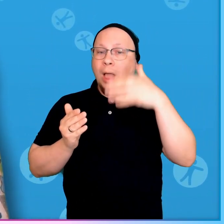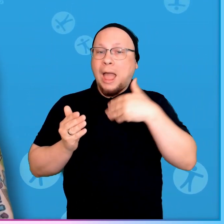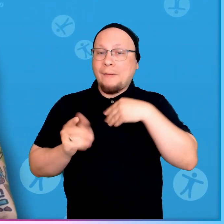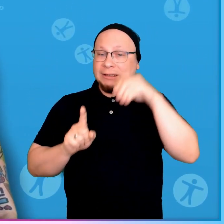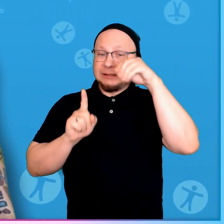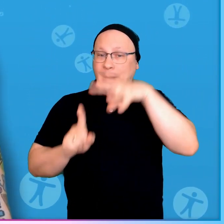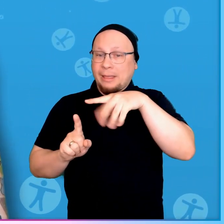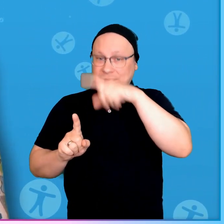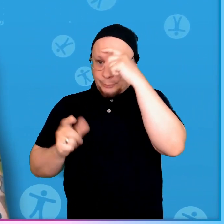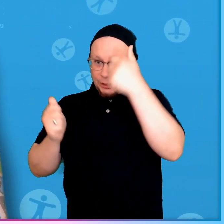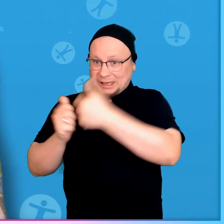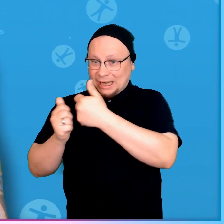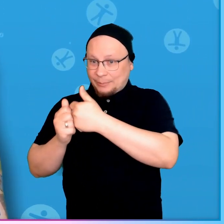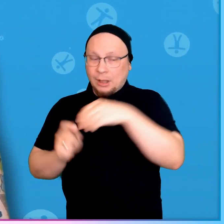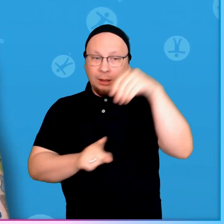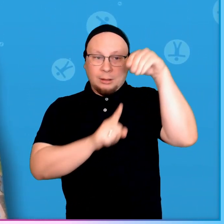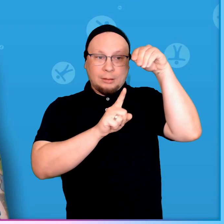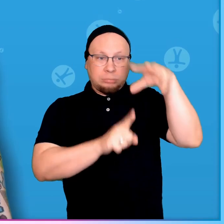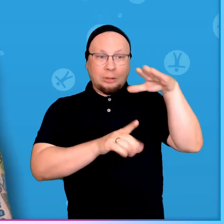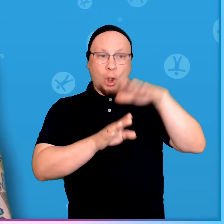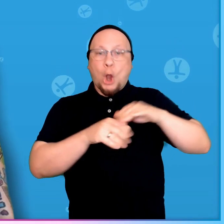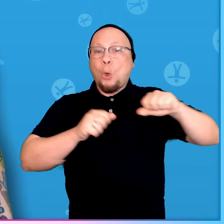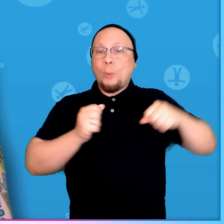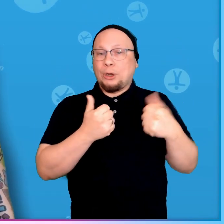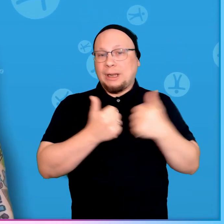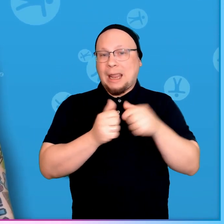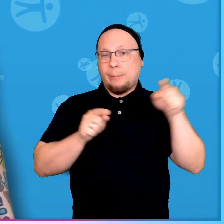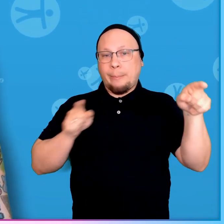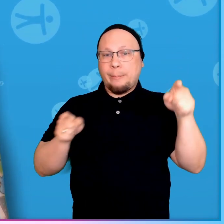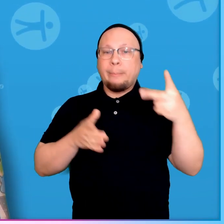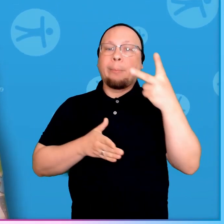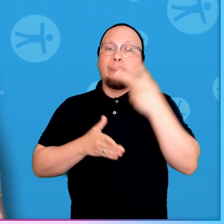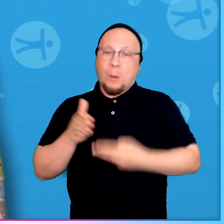games whose announcement windows might not line up well with our usual Summer event.